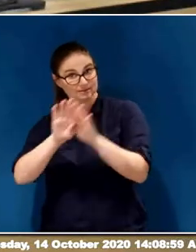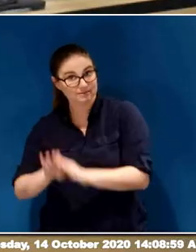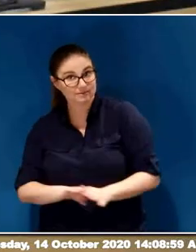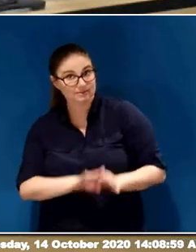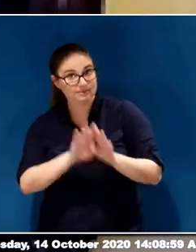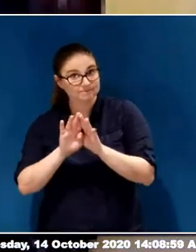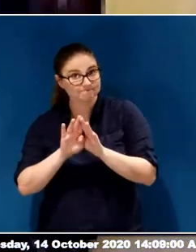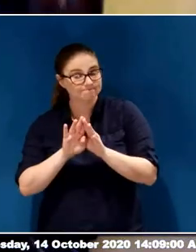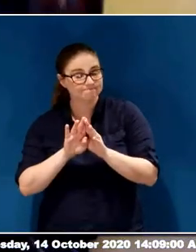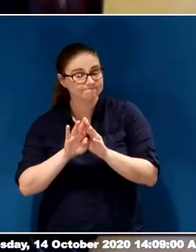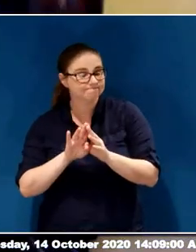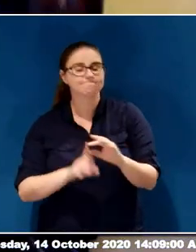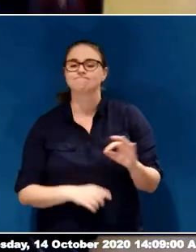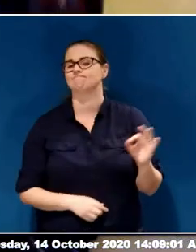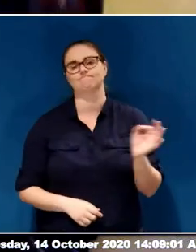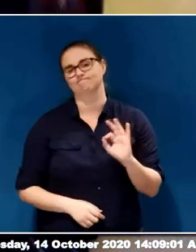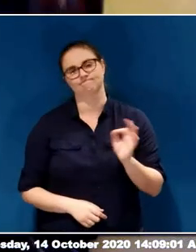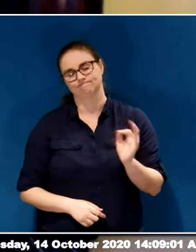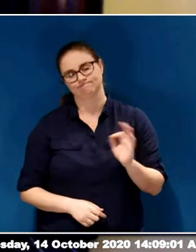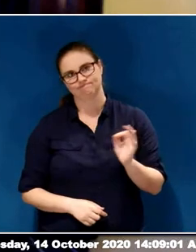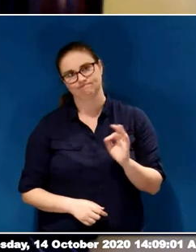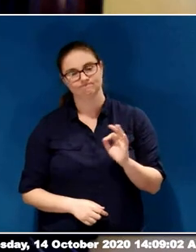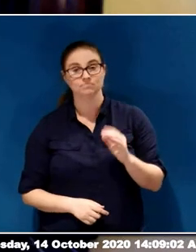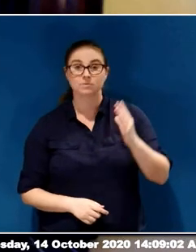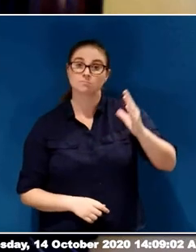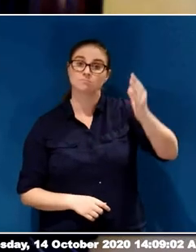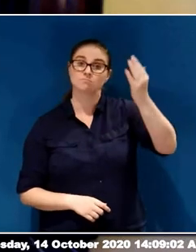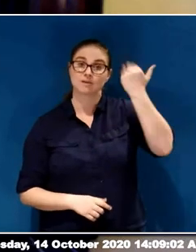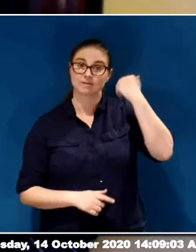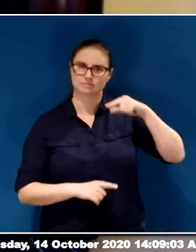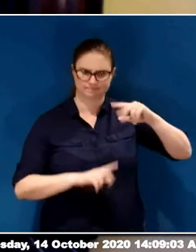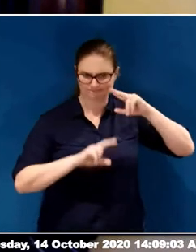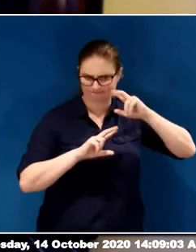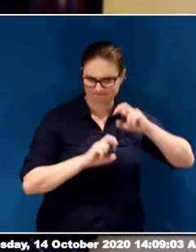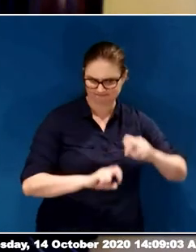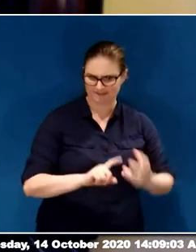is insufficient clarity regarding the planning obligations which means that